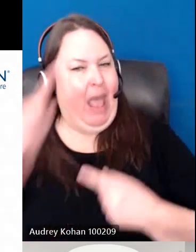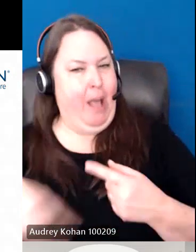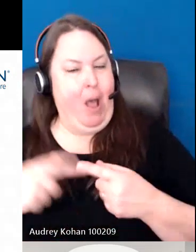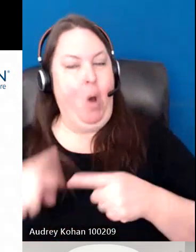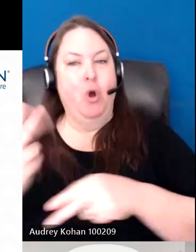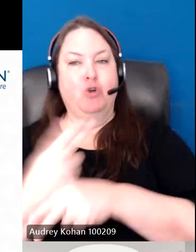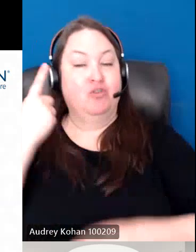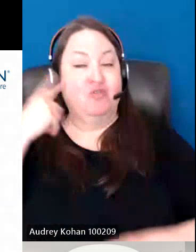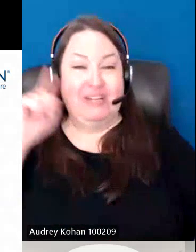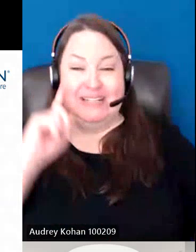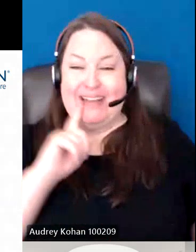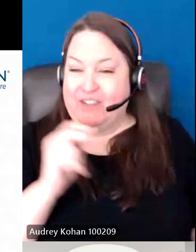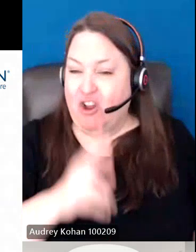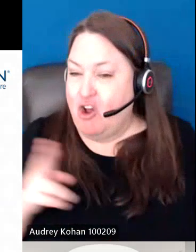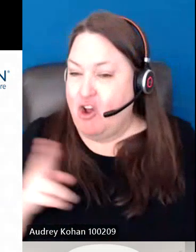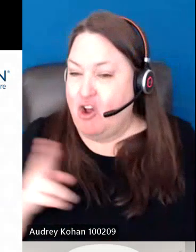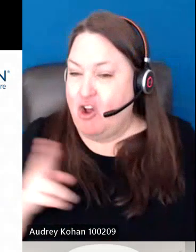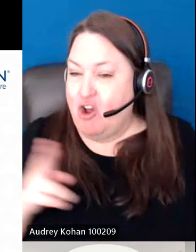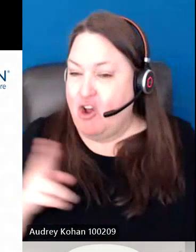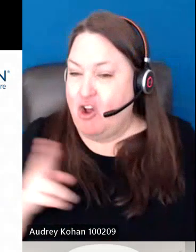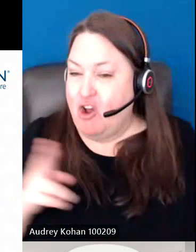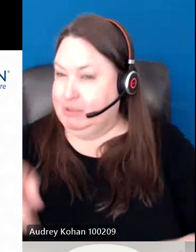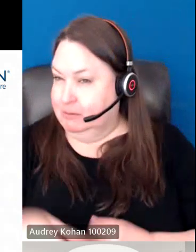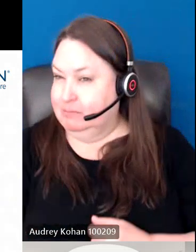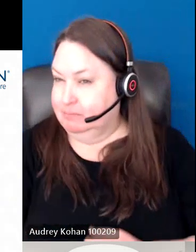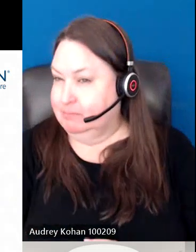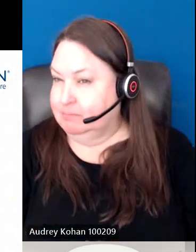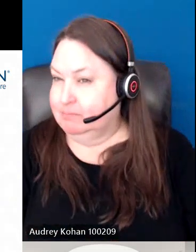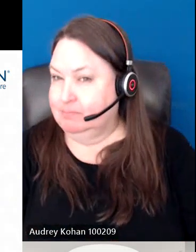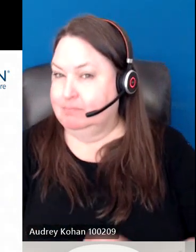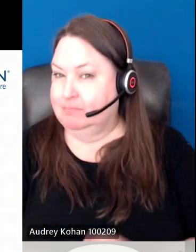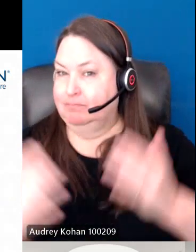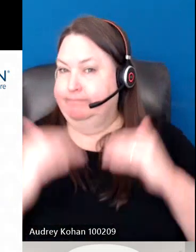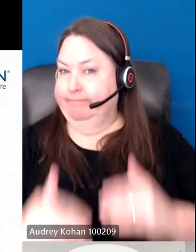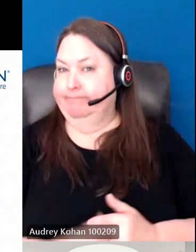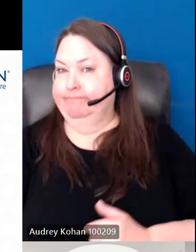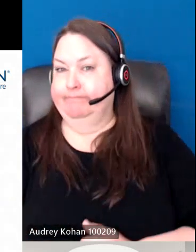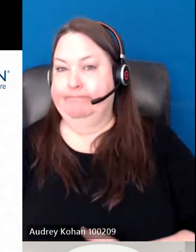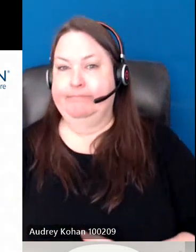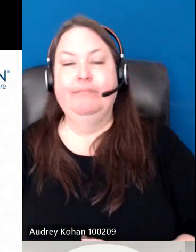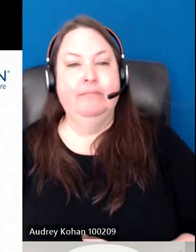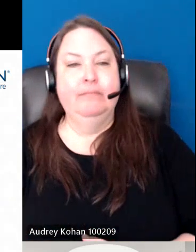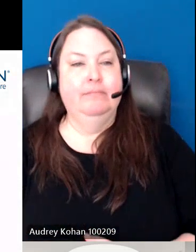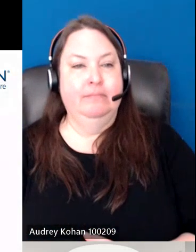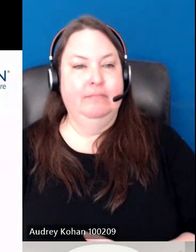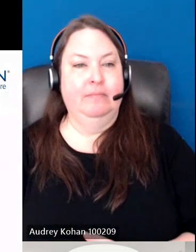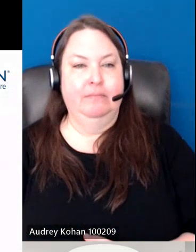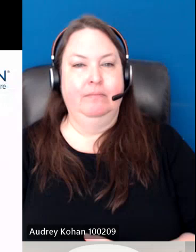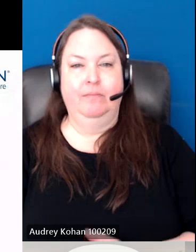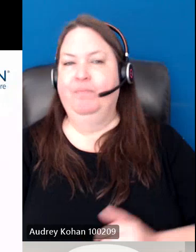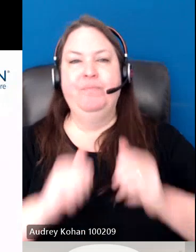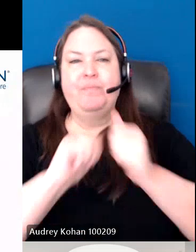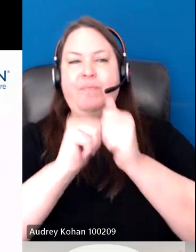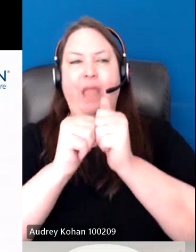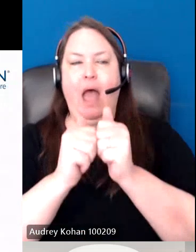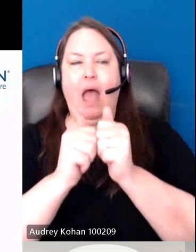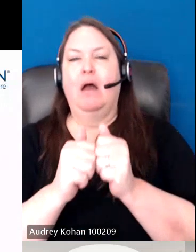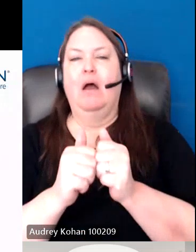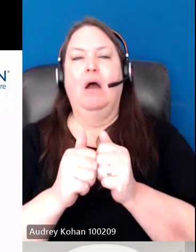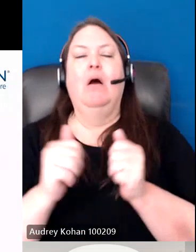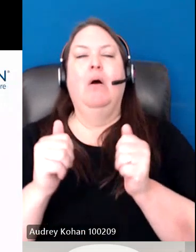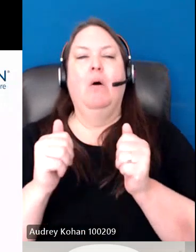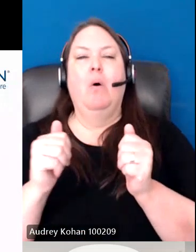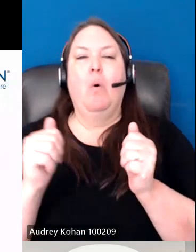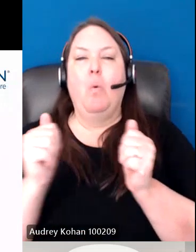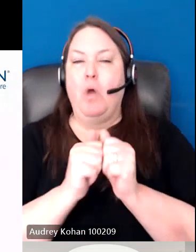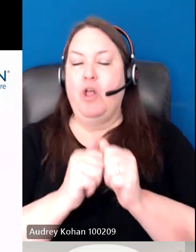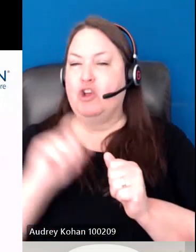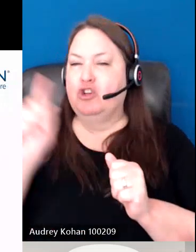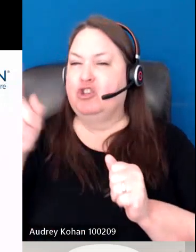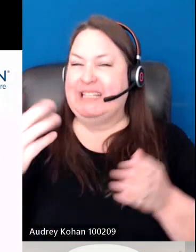heart of hearing patients um next slide please so how do we with just a general Prohibition in the